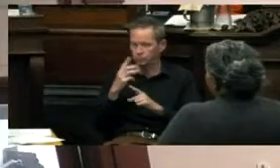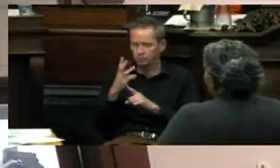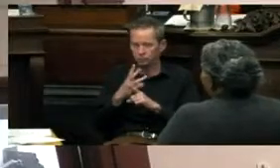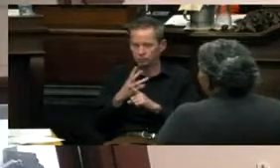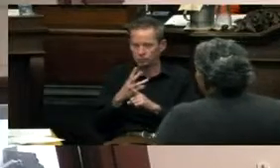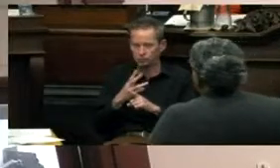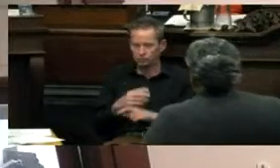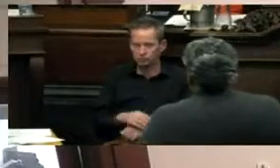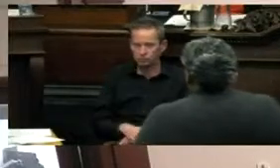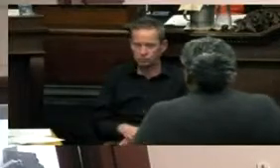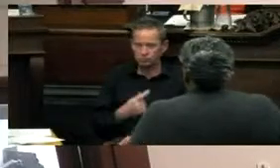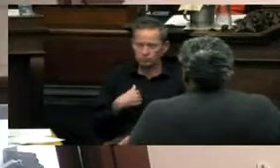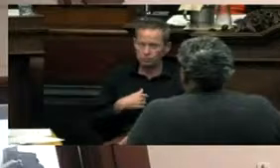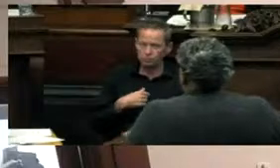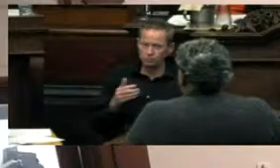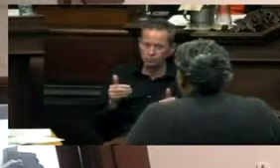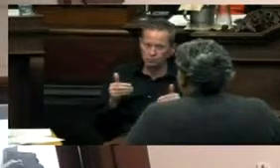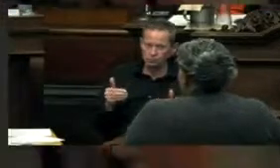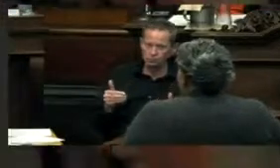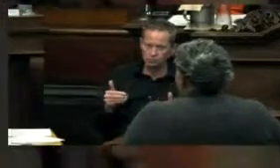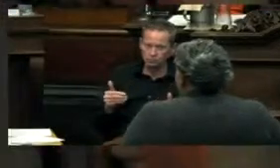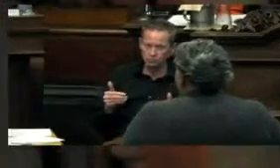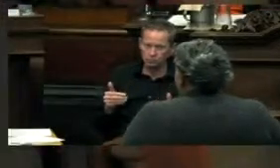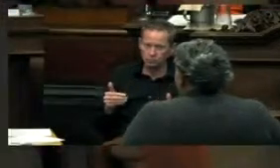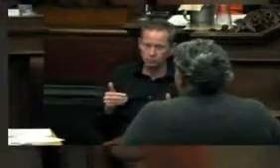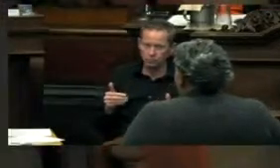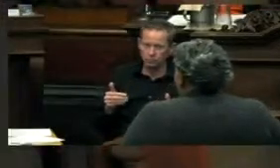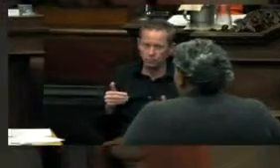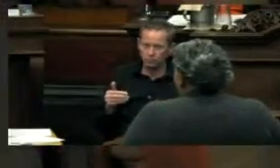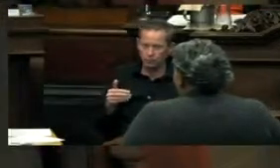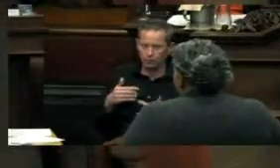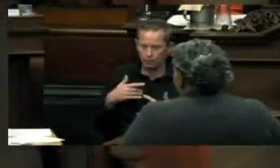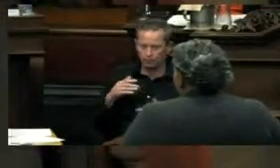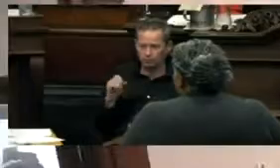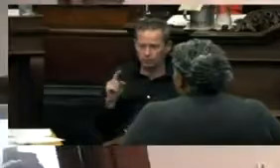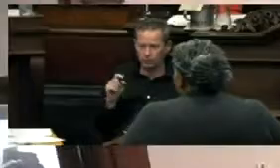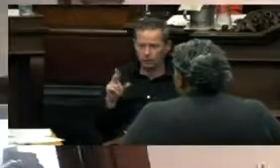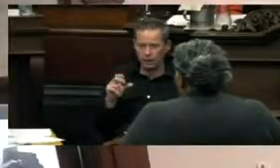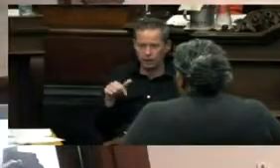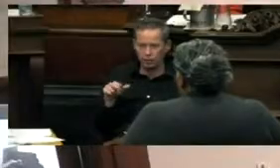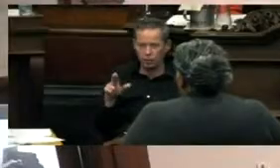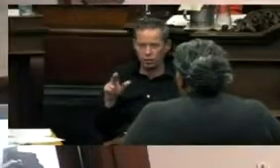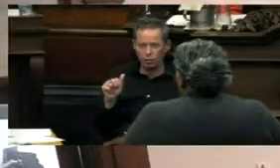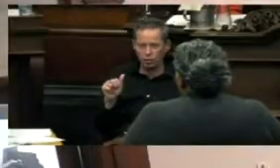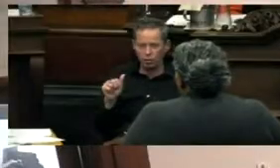given that you're effectively going to be up in the air for